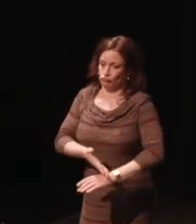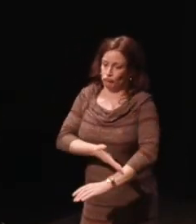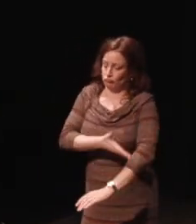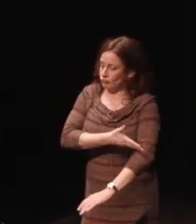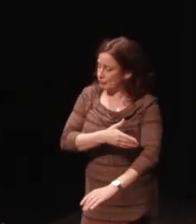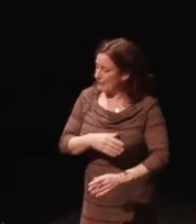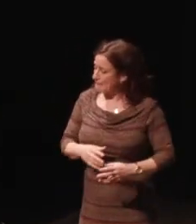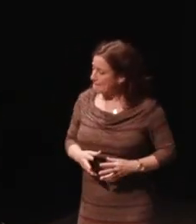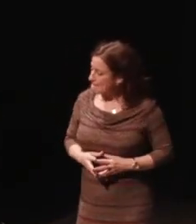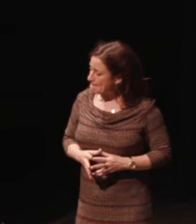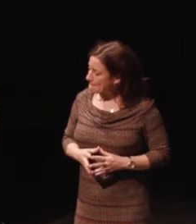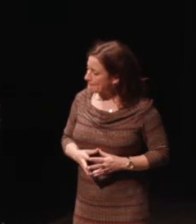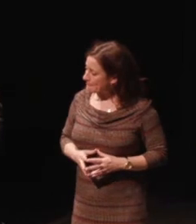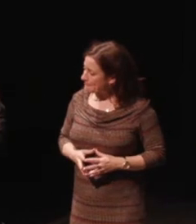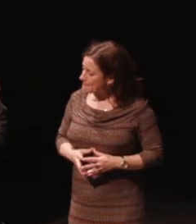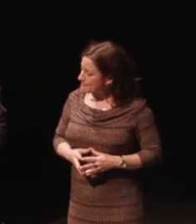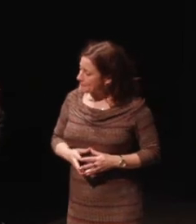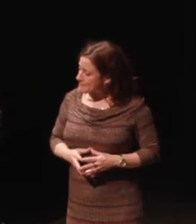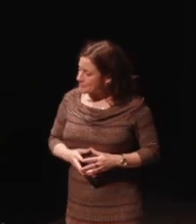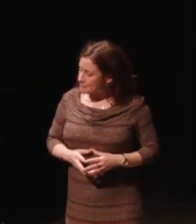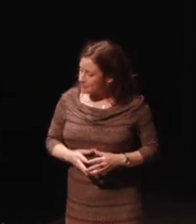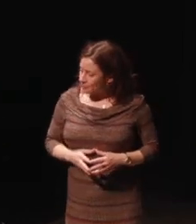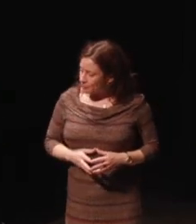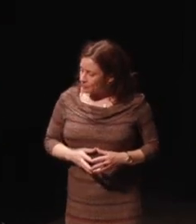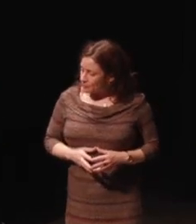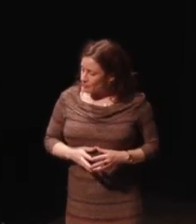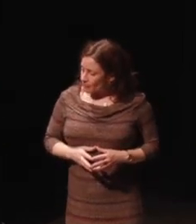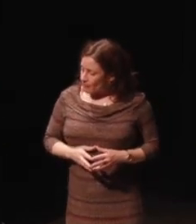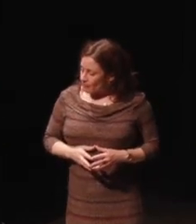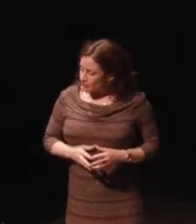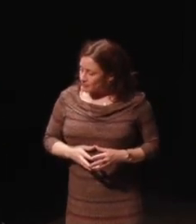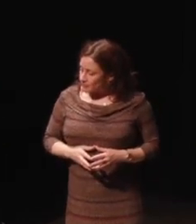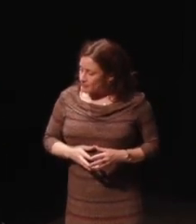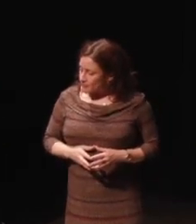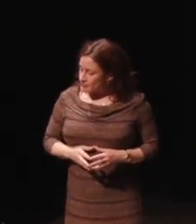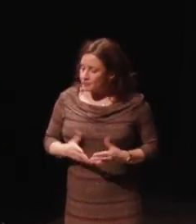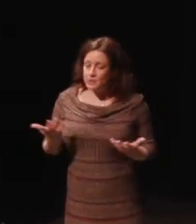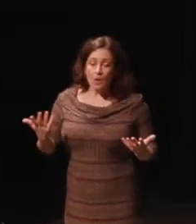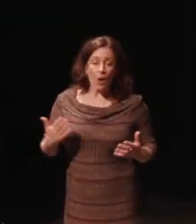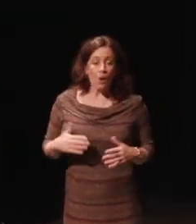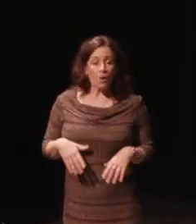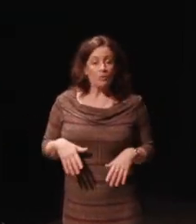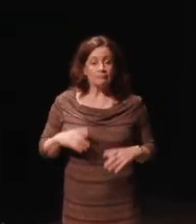So, in terms of barriers, it's just removing all of the barriers to entry.